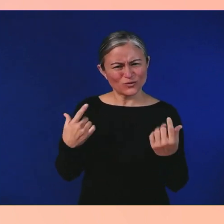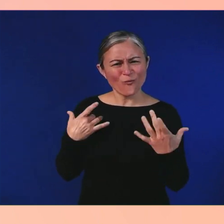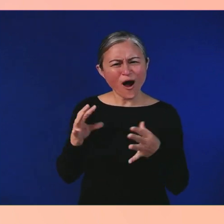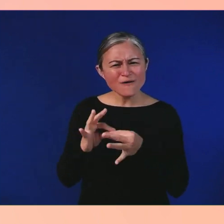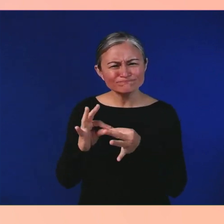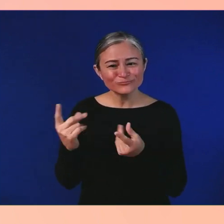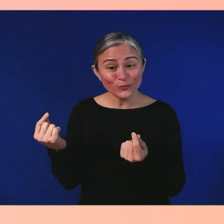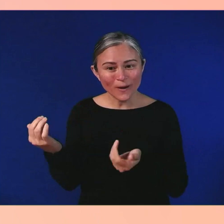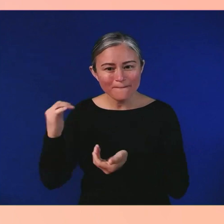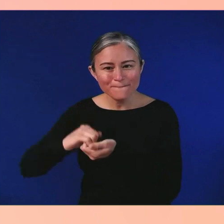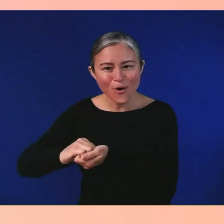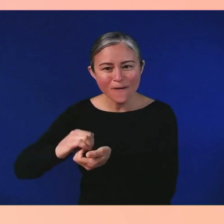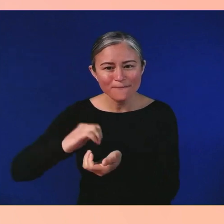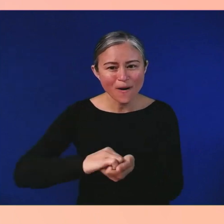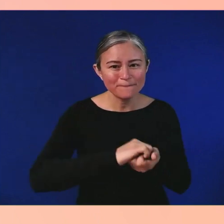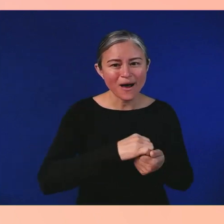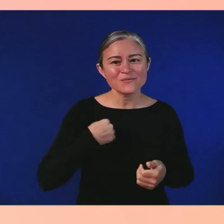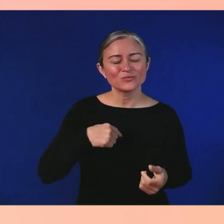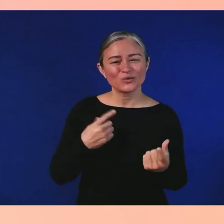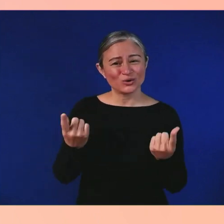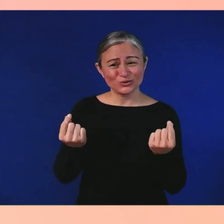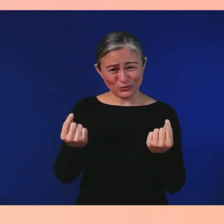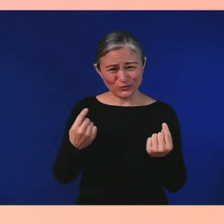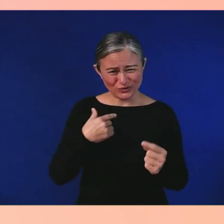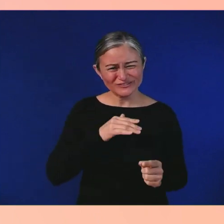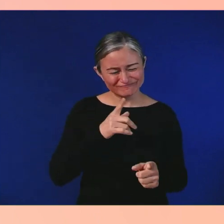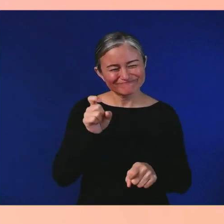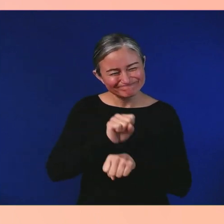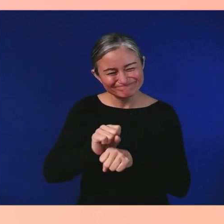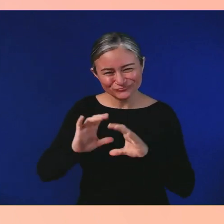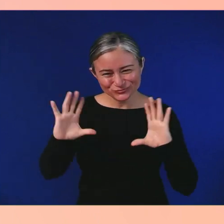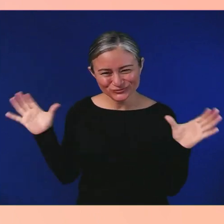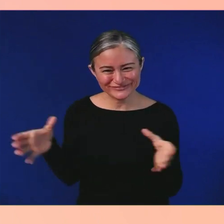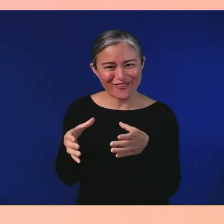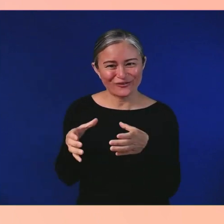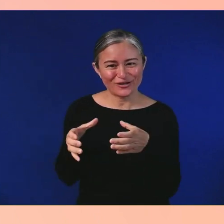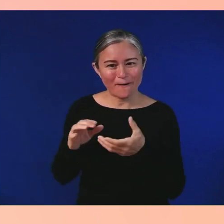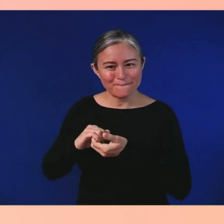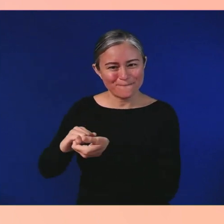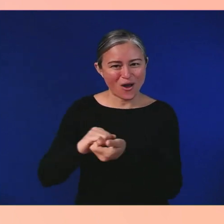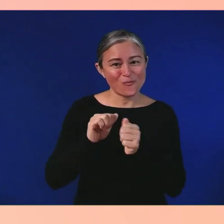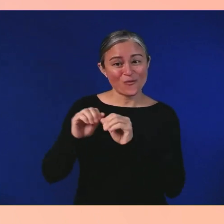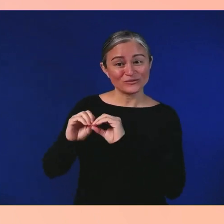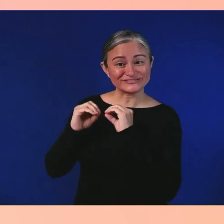with organizations, especially non-profits. Last year, I visited